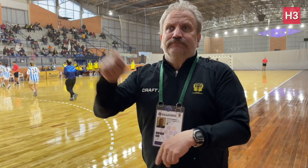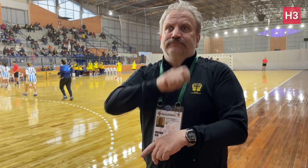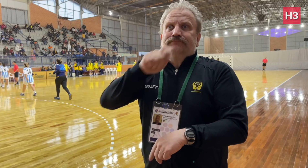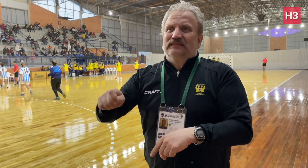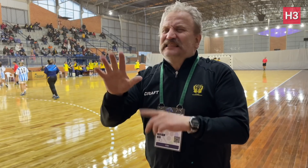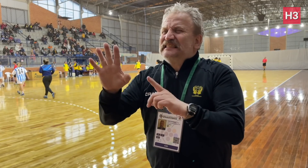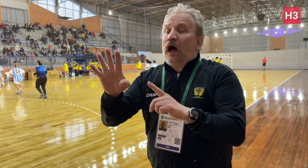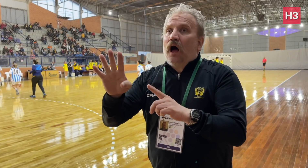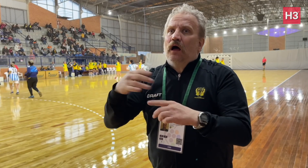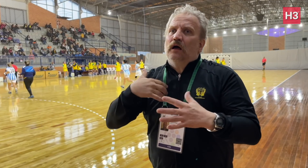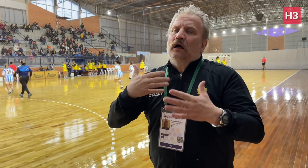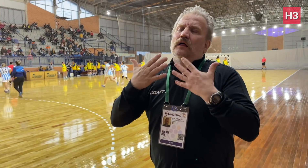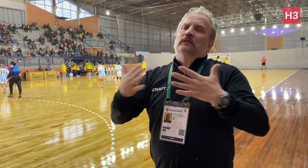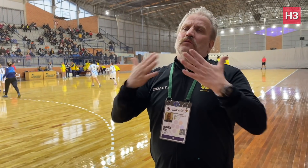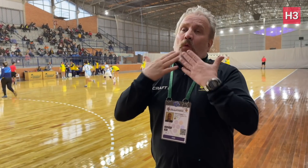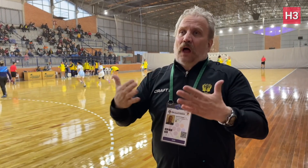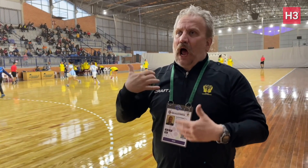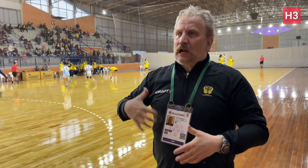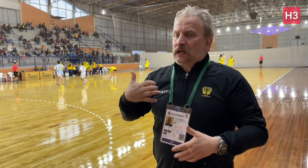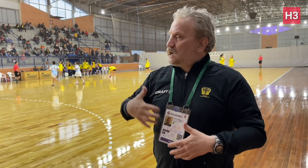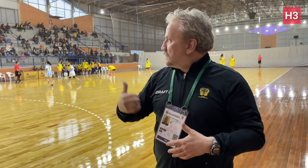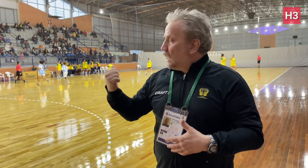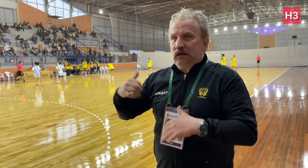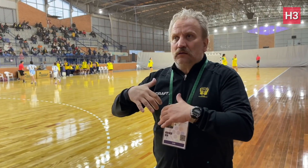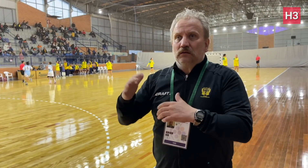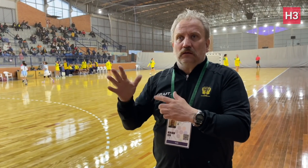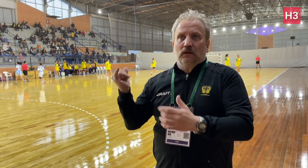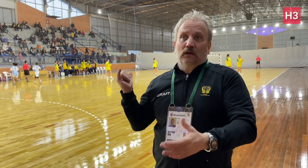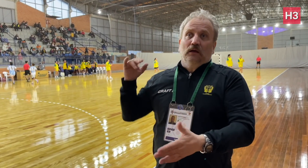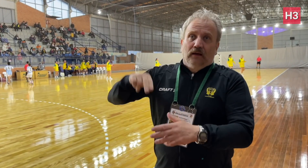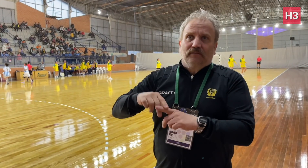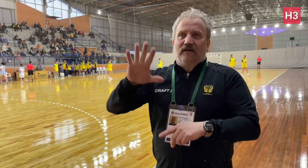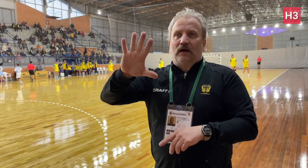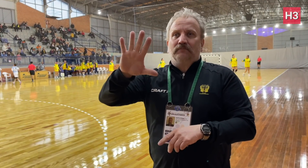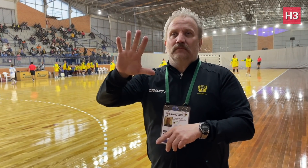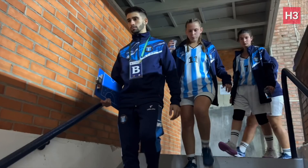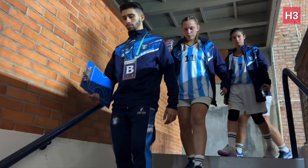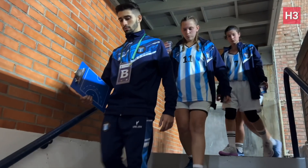Fortunately, Argentina joined at the last minute as the fifth country and met the quota.